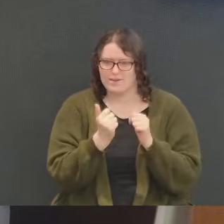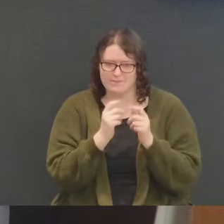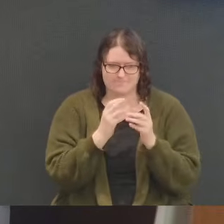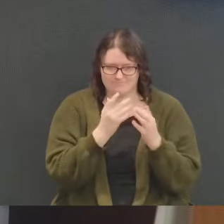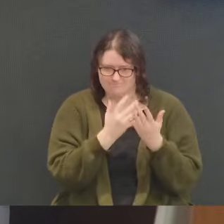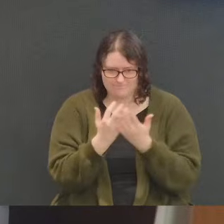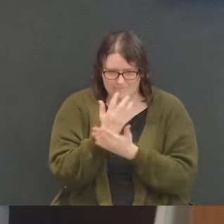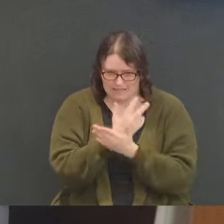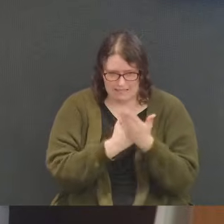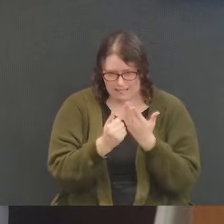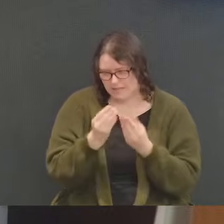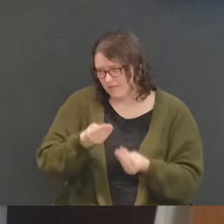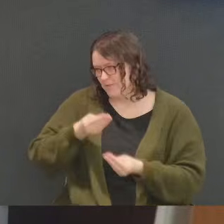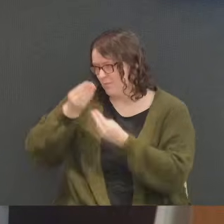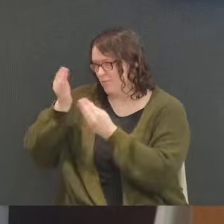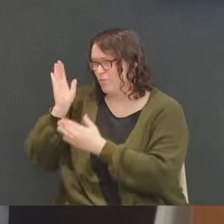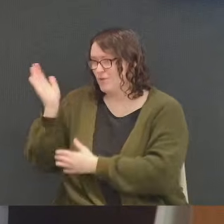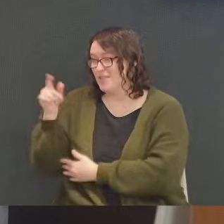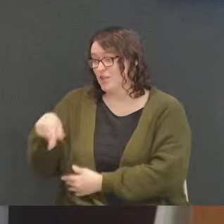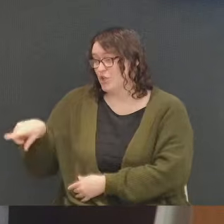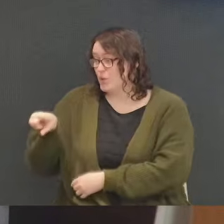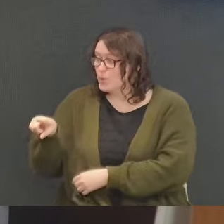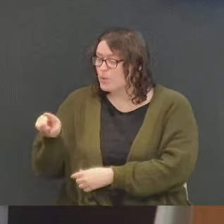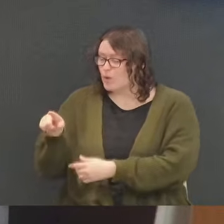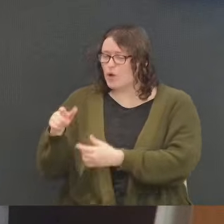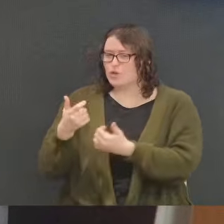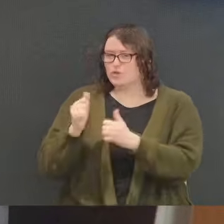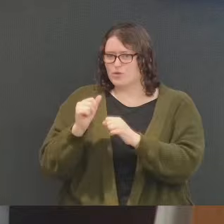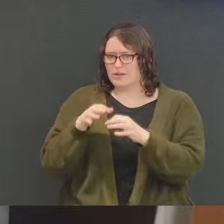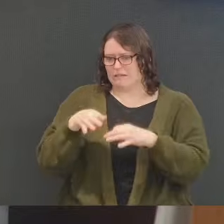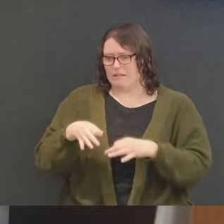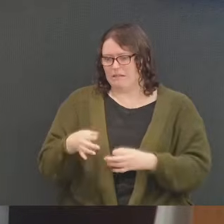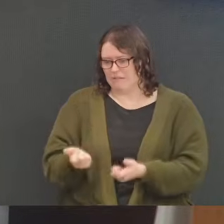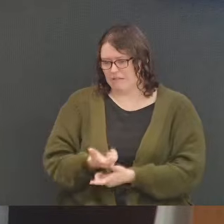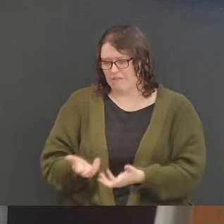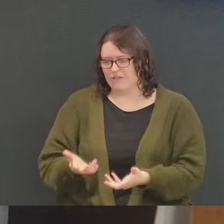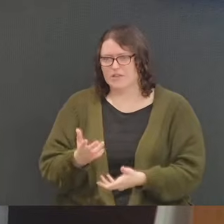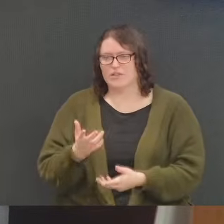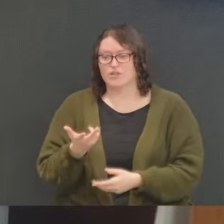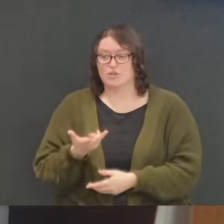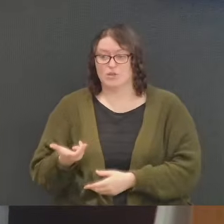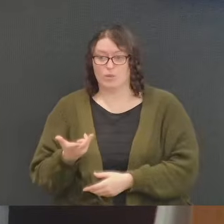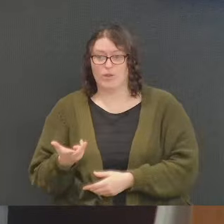on this just to to level set this as you guys as as the Commissioners start to get calls on it as